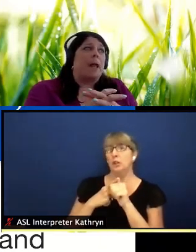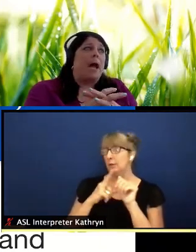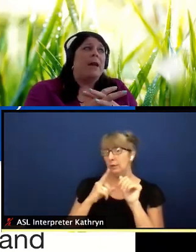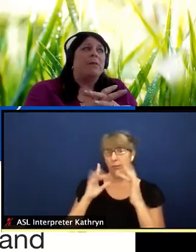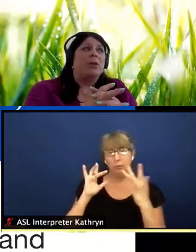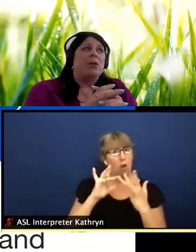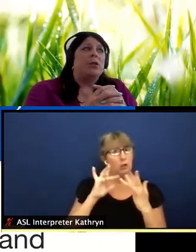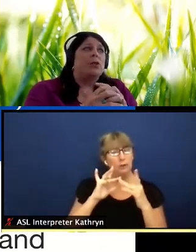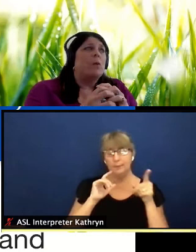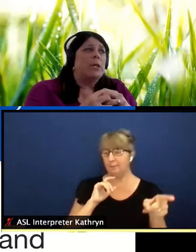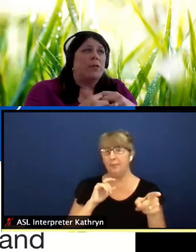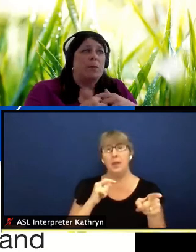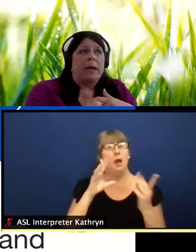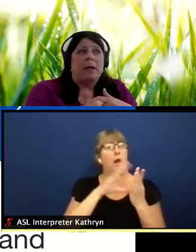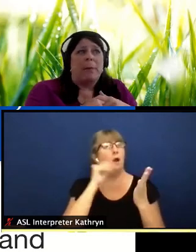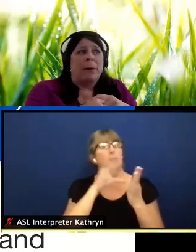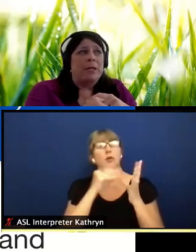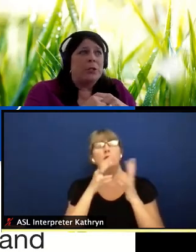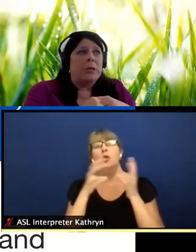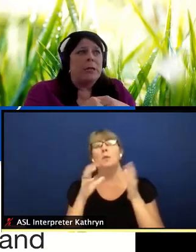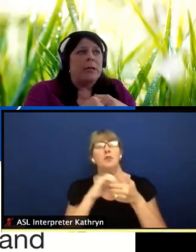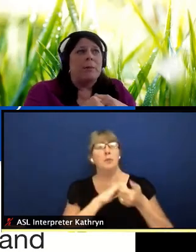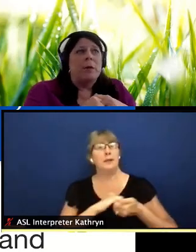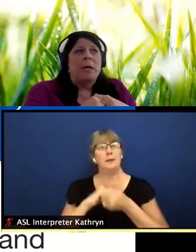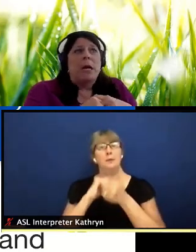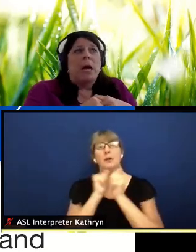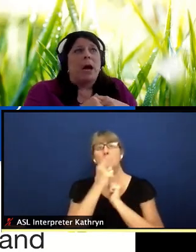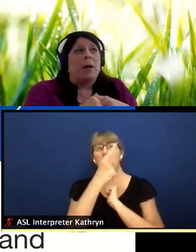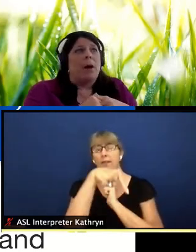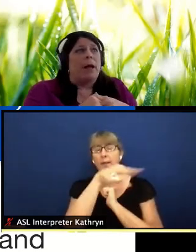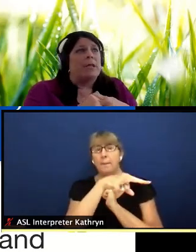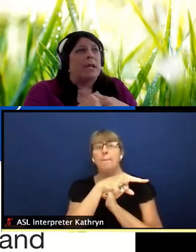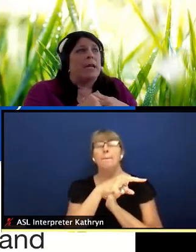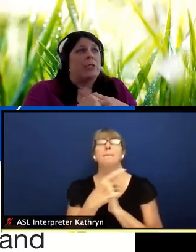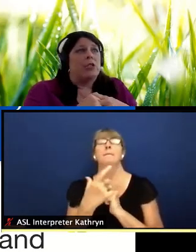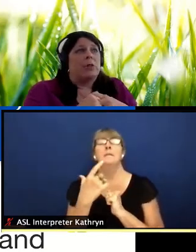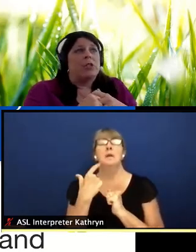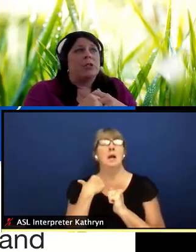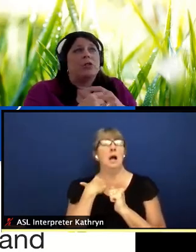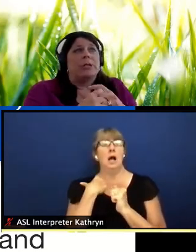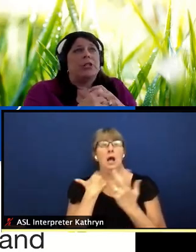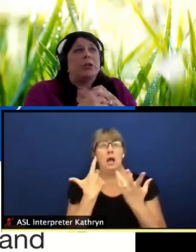I have learned so much from my collaboration with them. I've taken instructional strategic